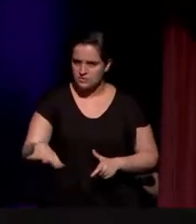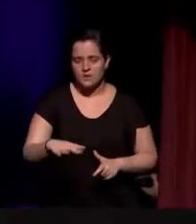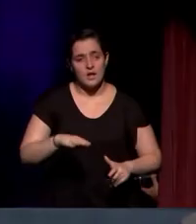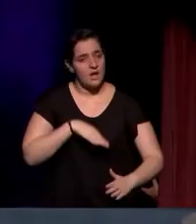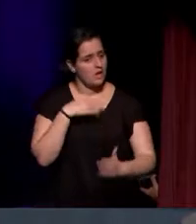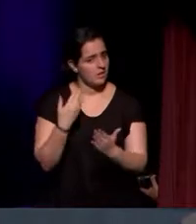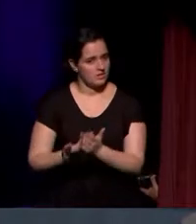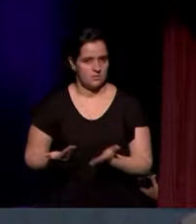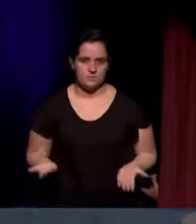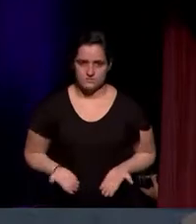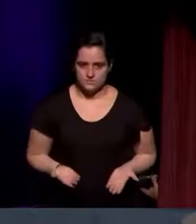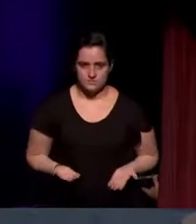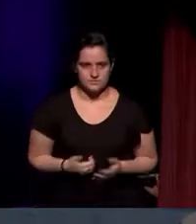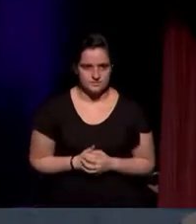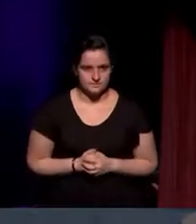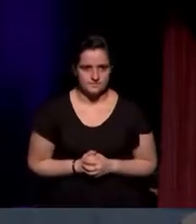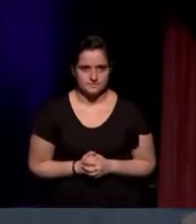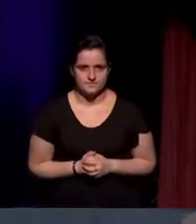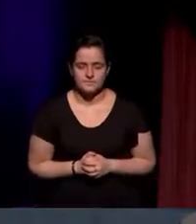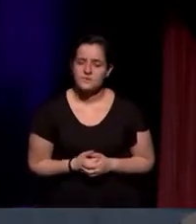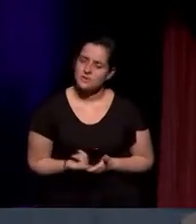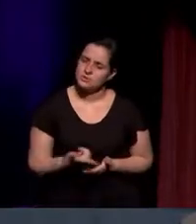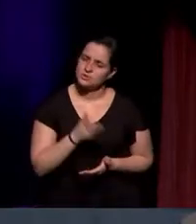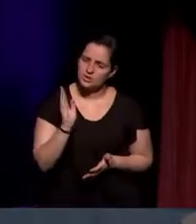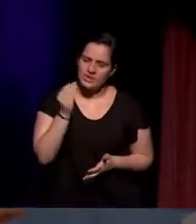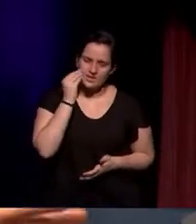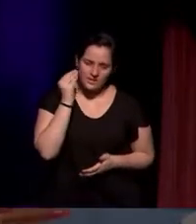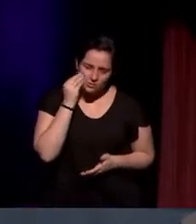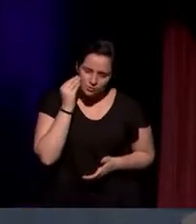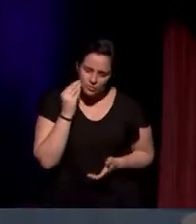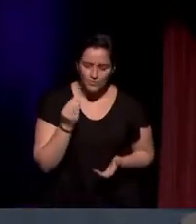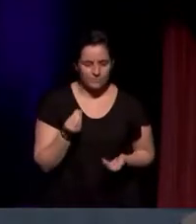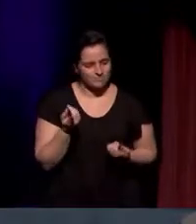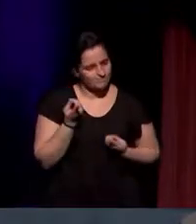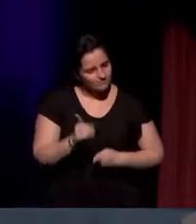It was tried to face the situation, but this was not possible,